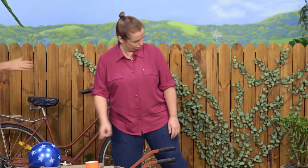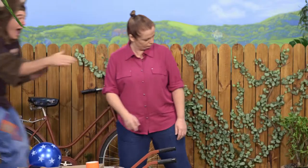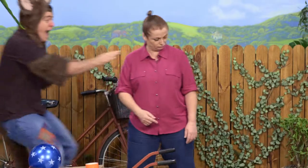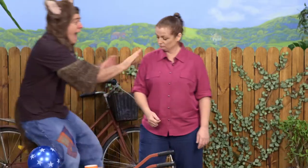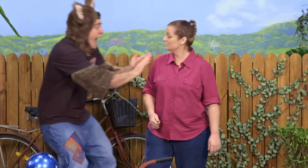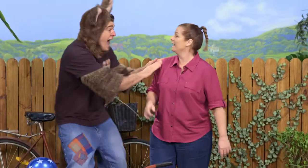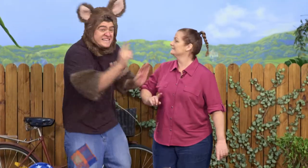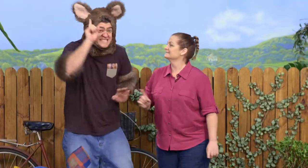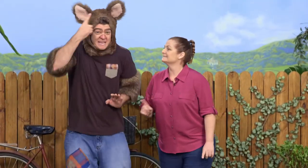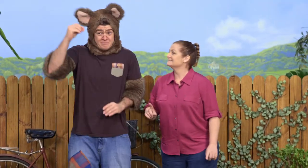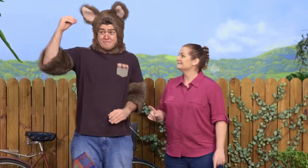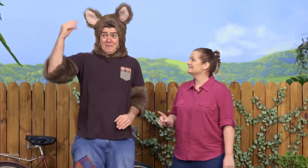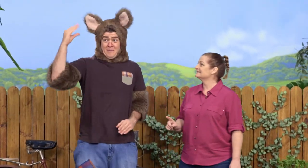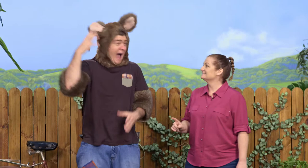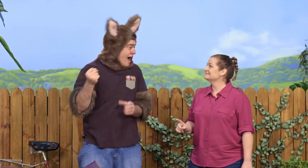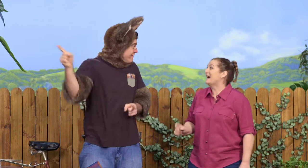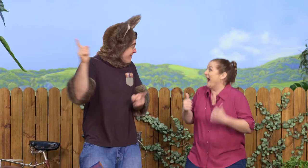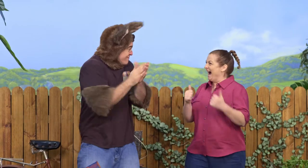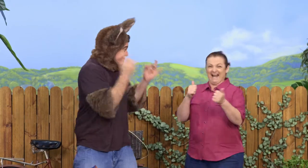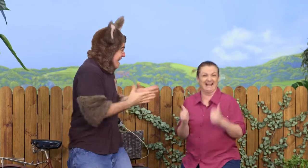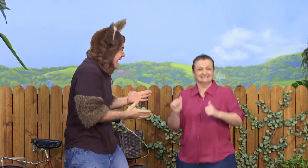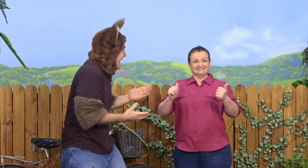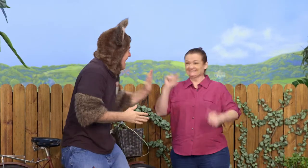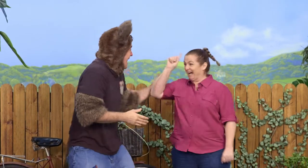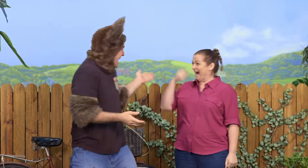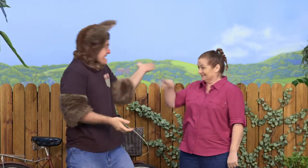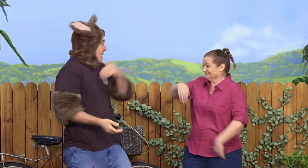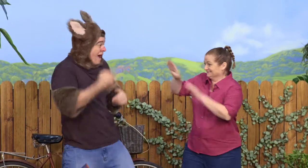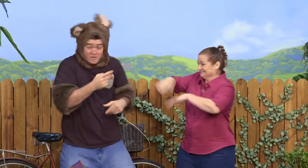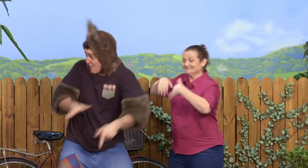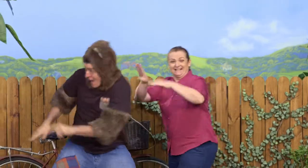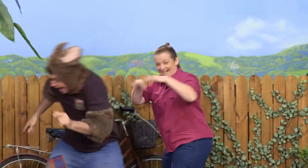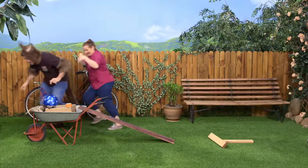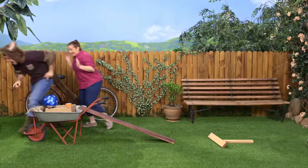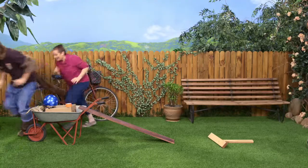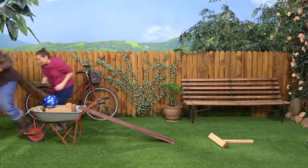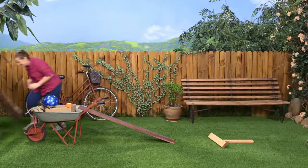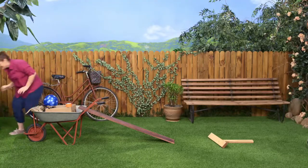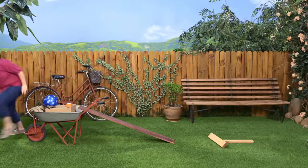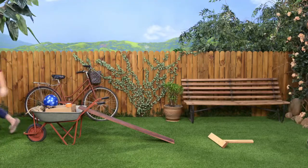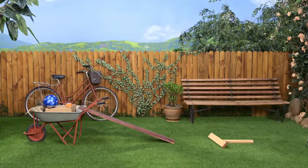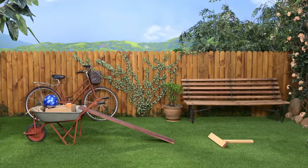Sally, Sally! Skip's light is flashing! Oh, great! Let's go, come on. Let's go!